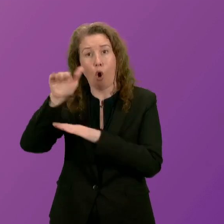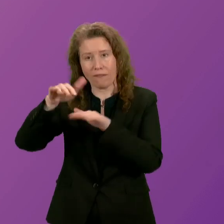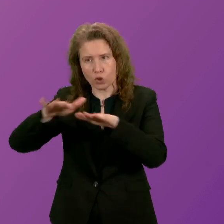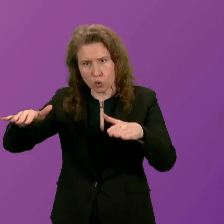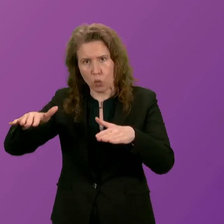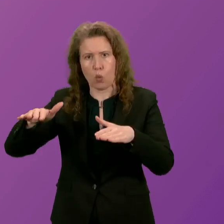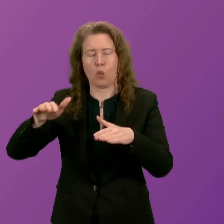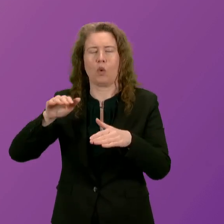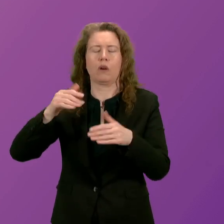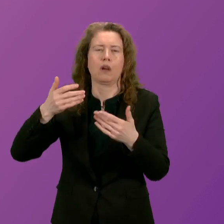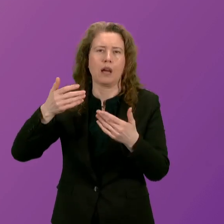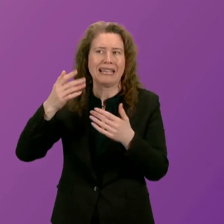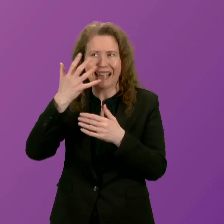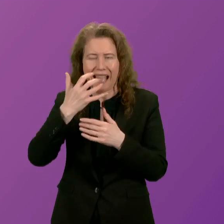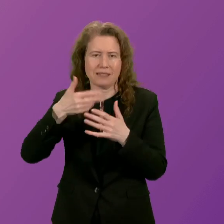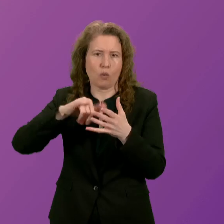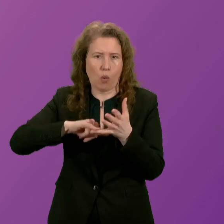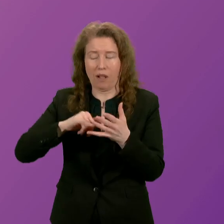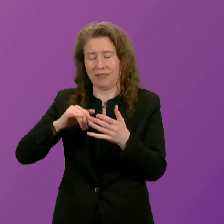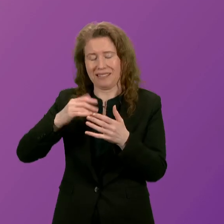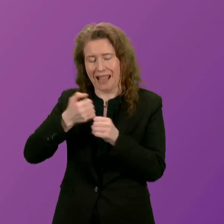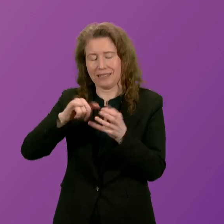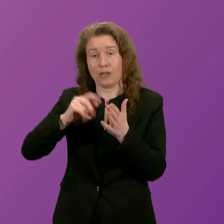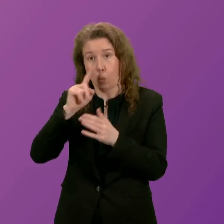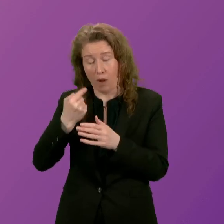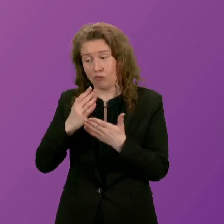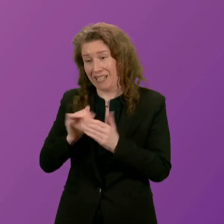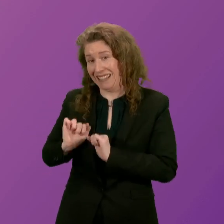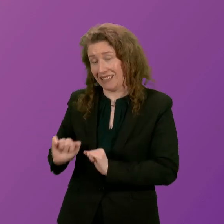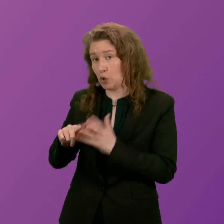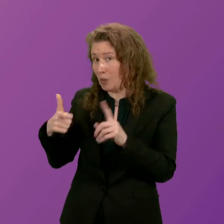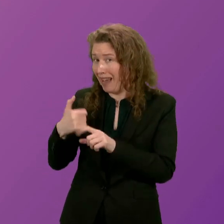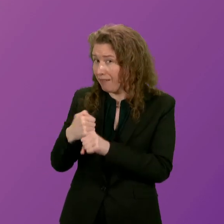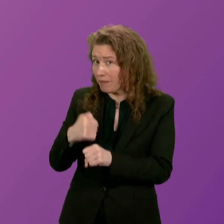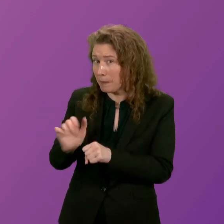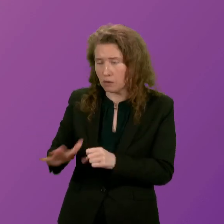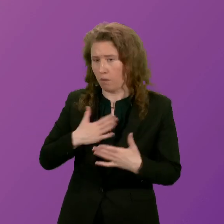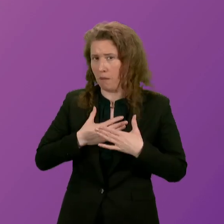UK Government. The Scottish Government has made clear our concern about the